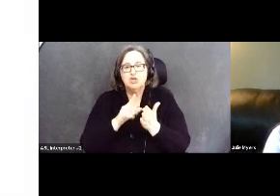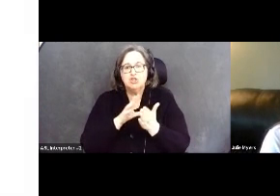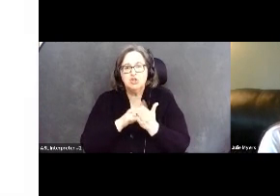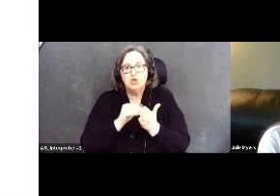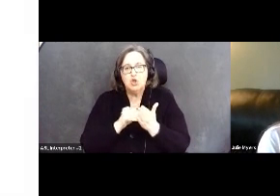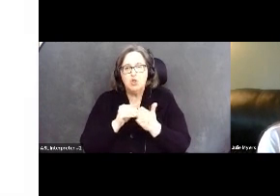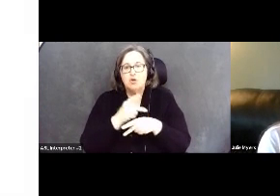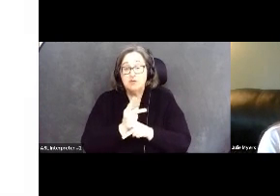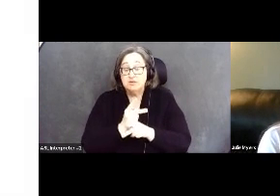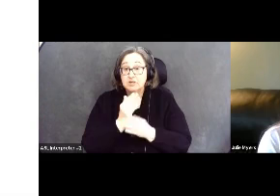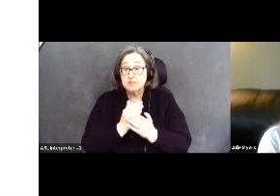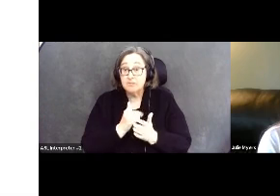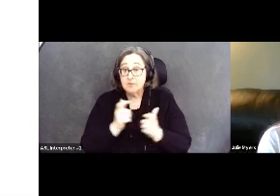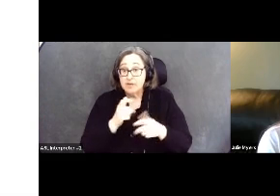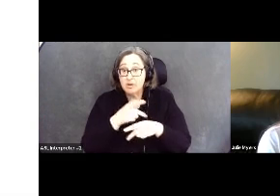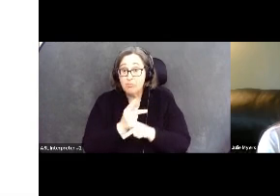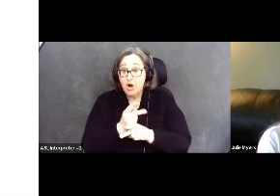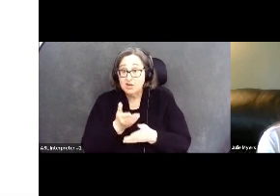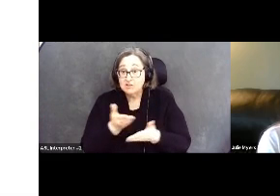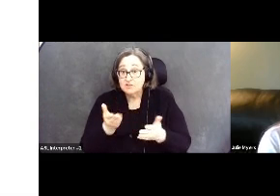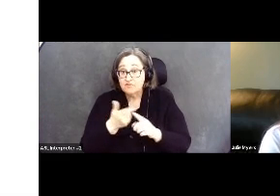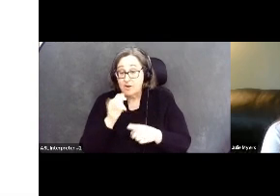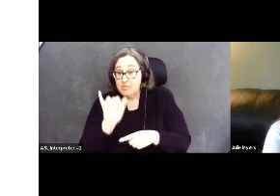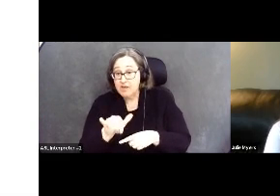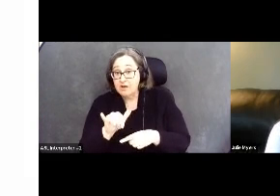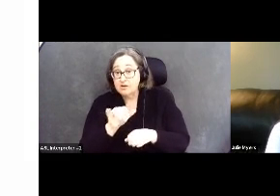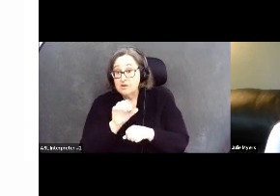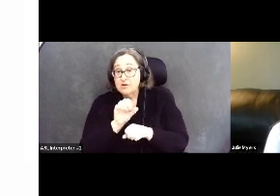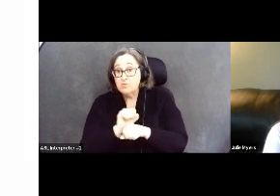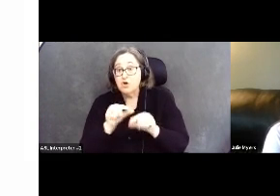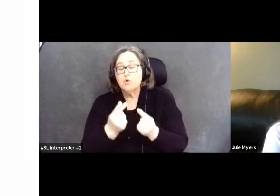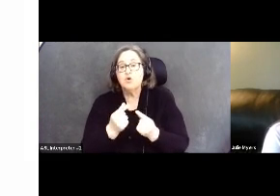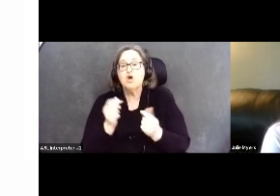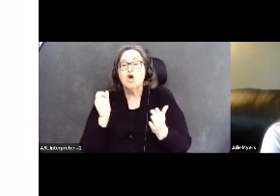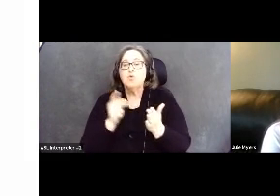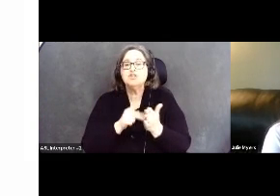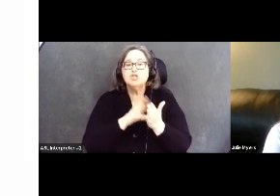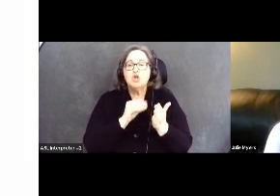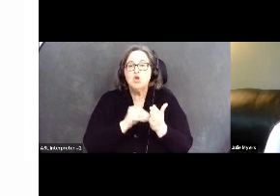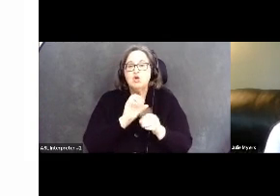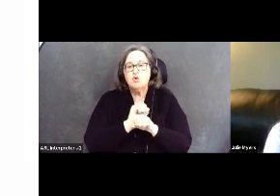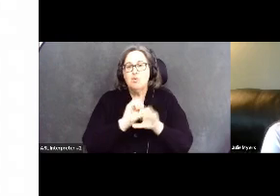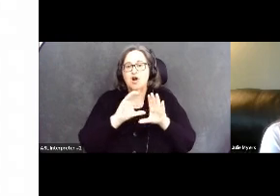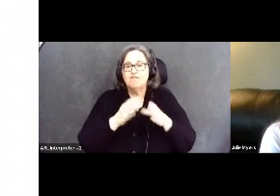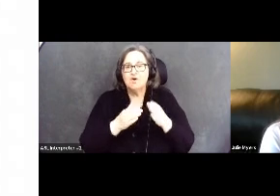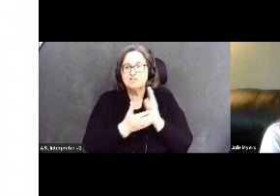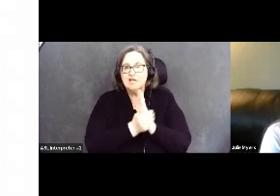have come out of this work group include Return to Learn Work Force competencies, all of the